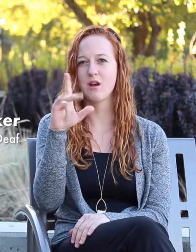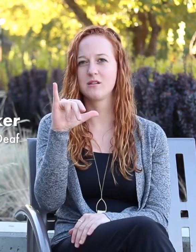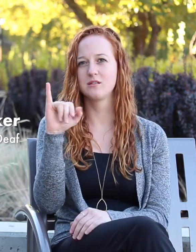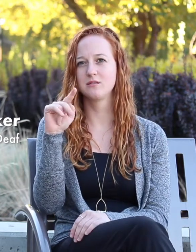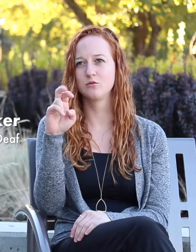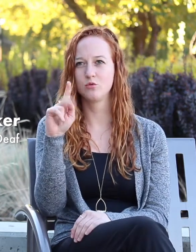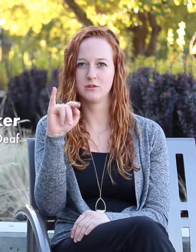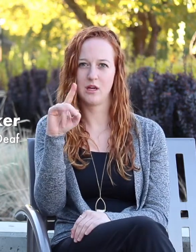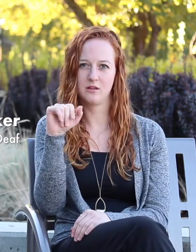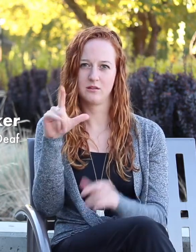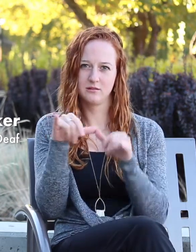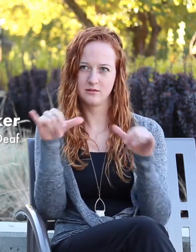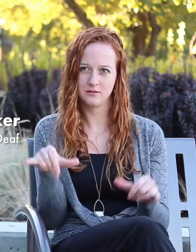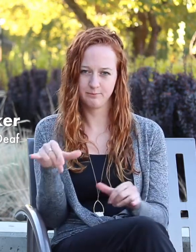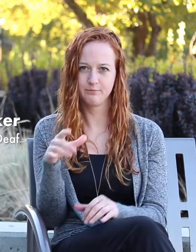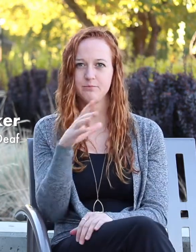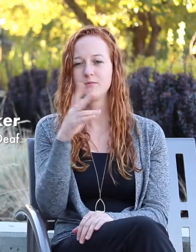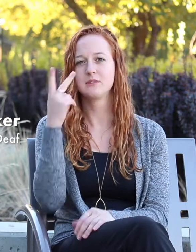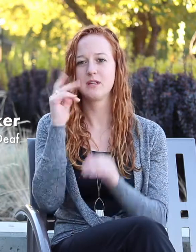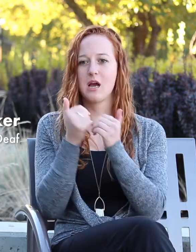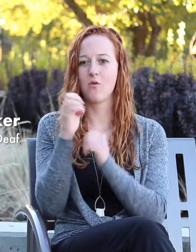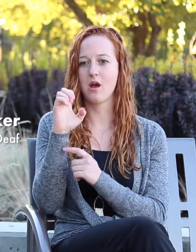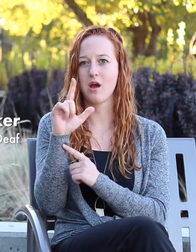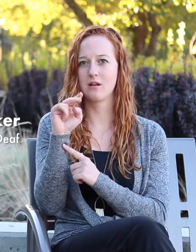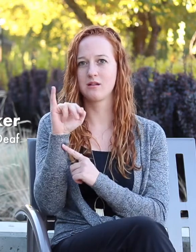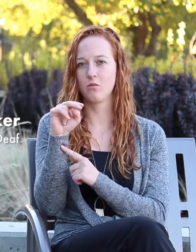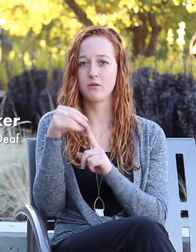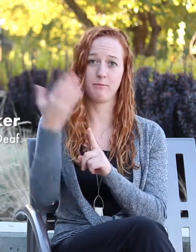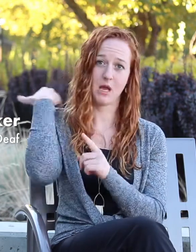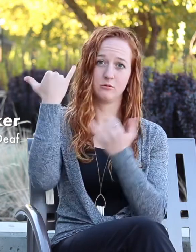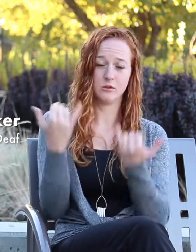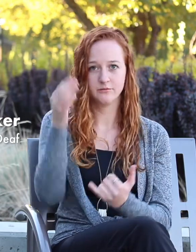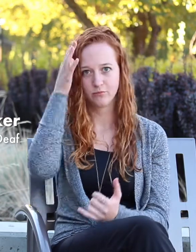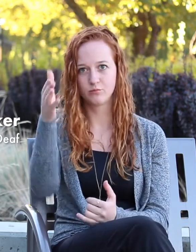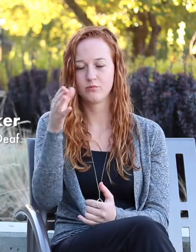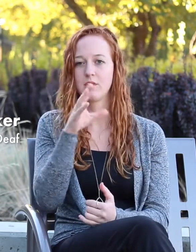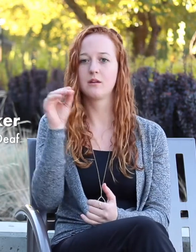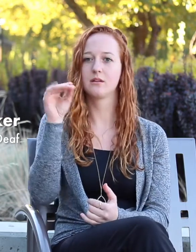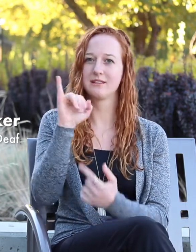in the Rocky Intertidal system. So we, I'm looking basically at past El Nino events as well as current